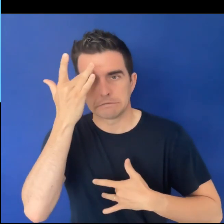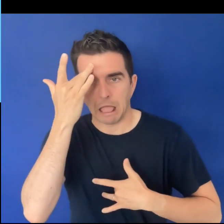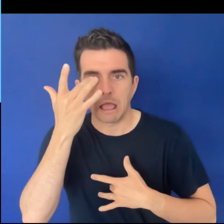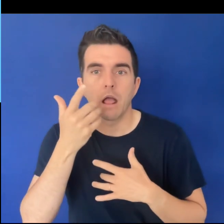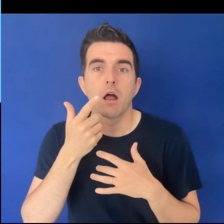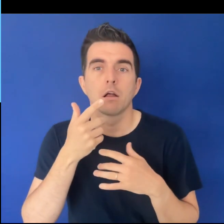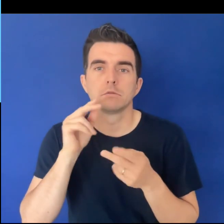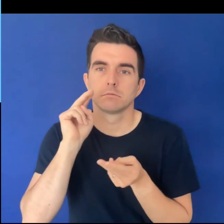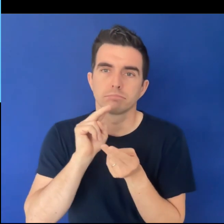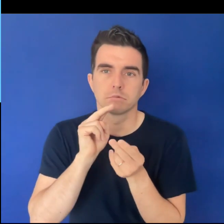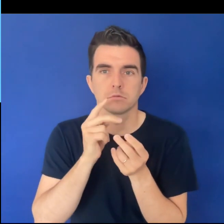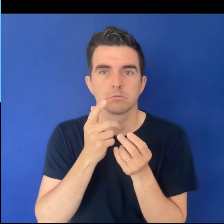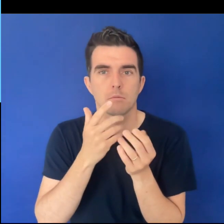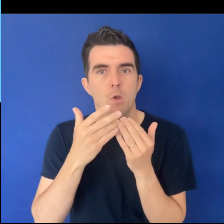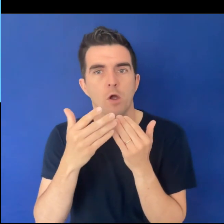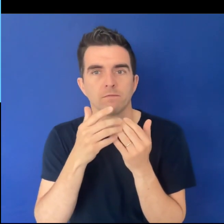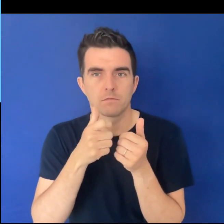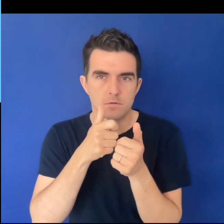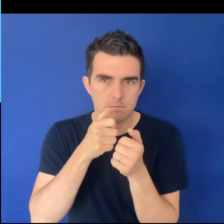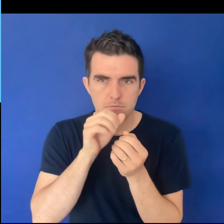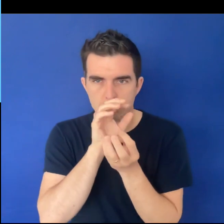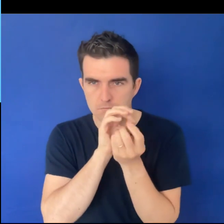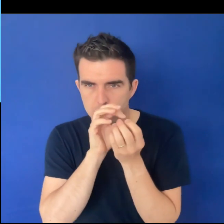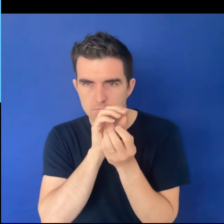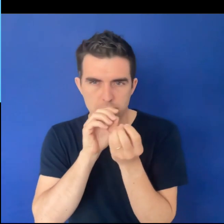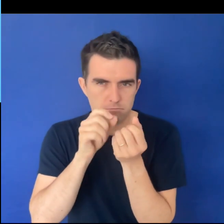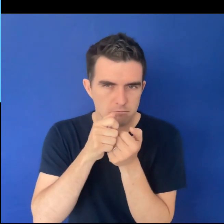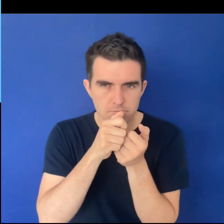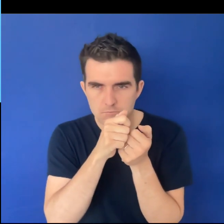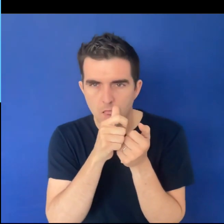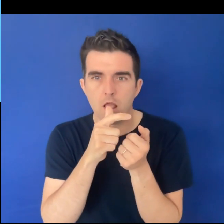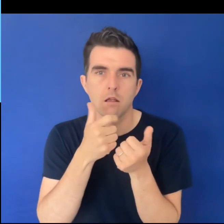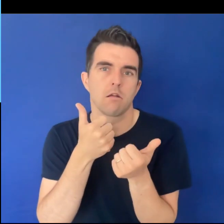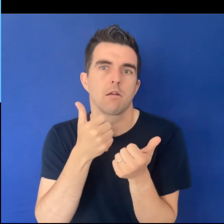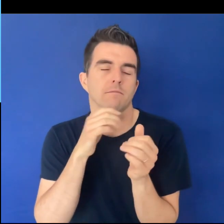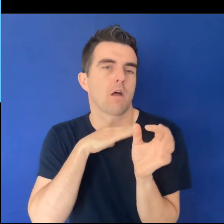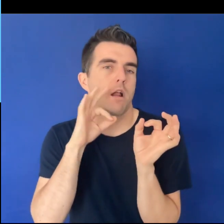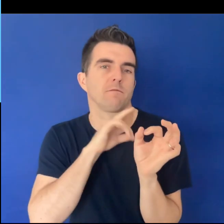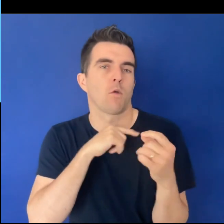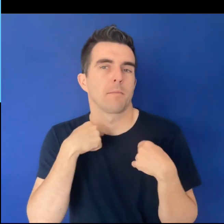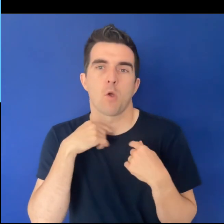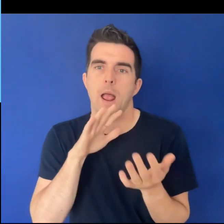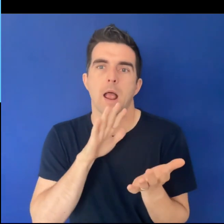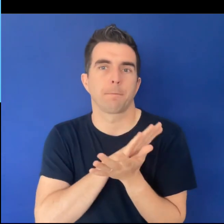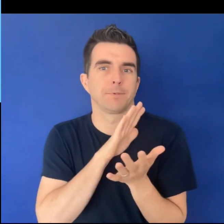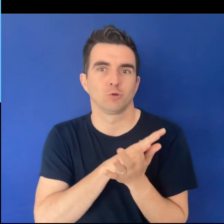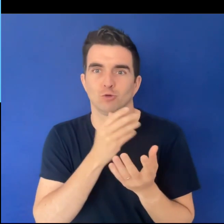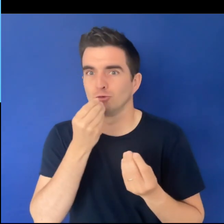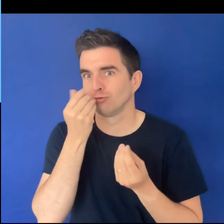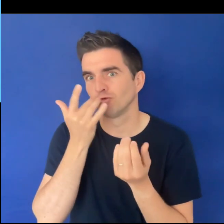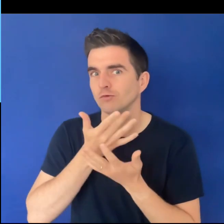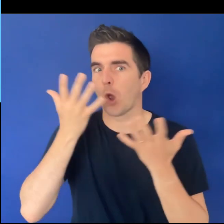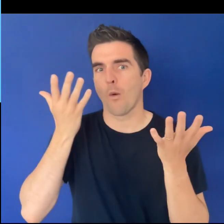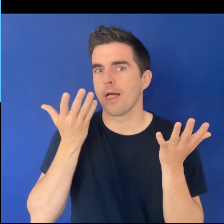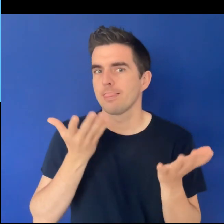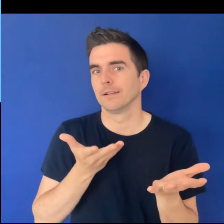So this is why I’m so happy to see that Whitethorn Games are back this year, and I can’t wait to see what they have to show us all.